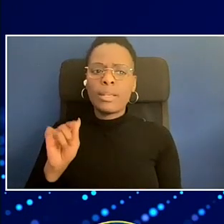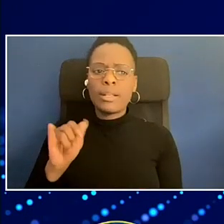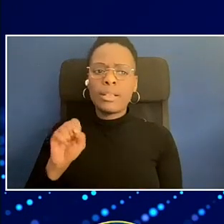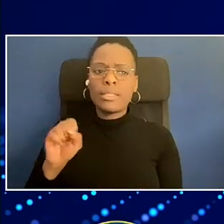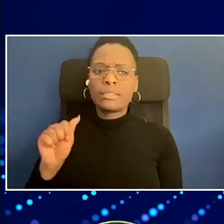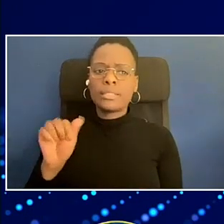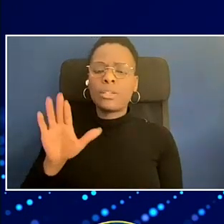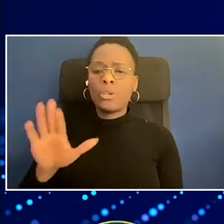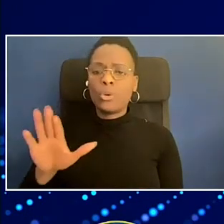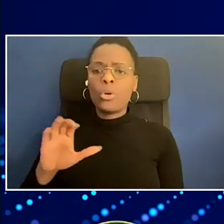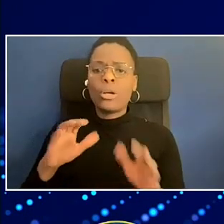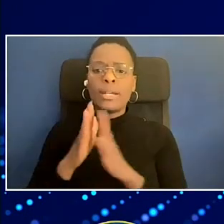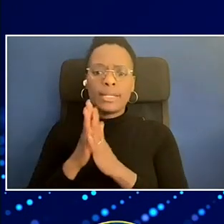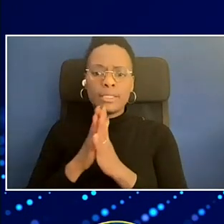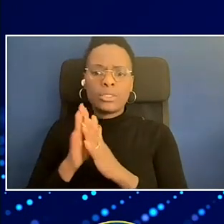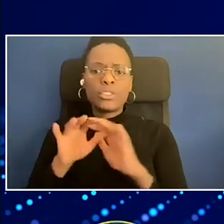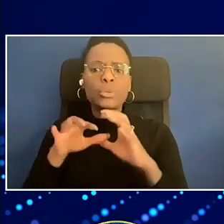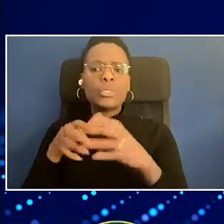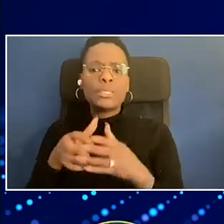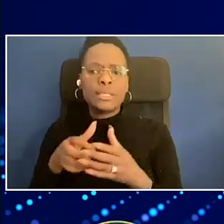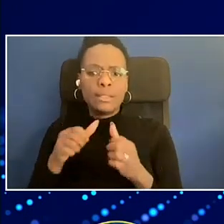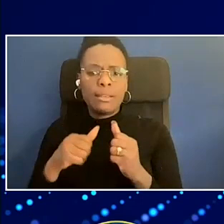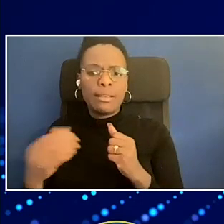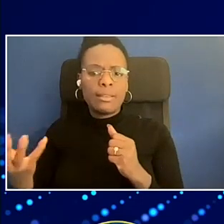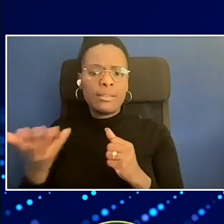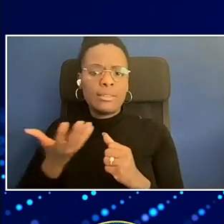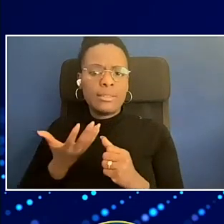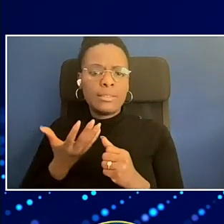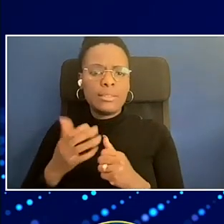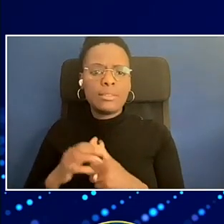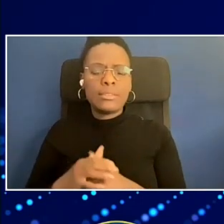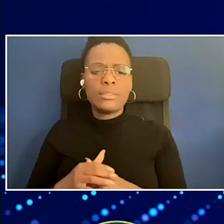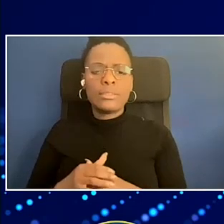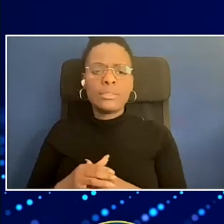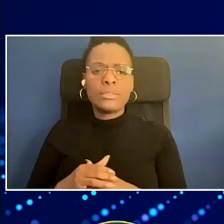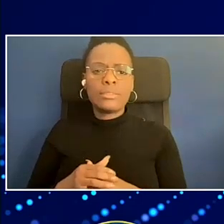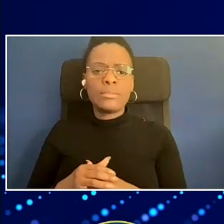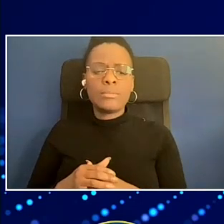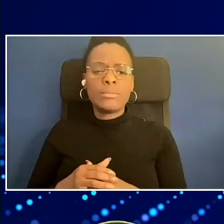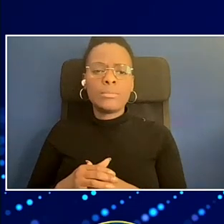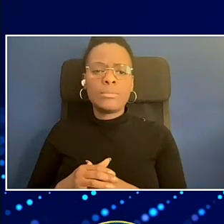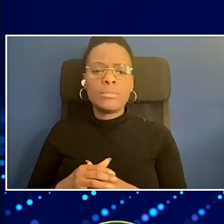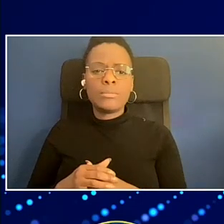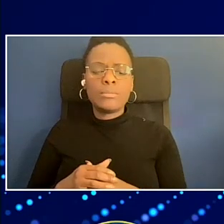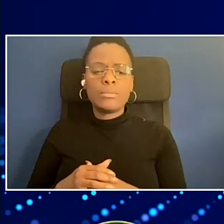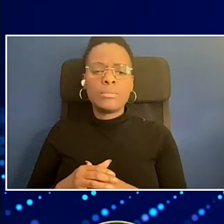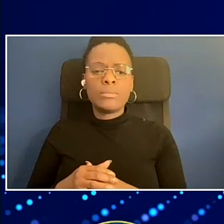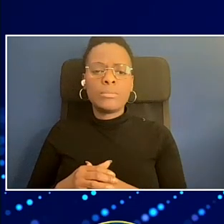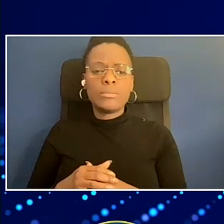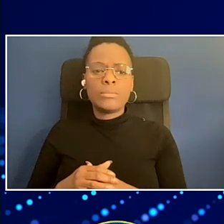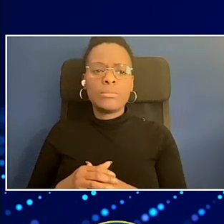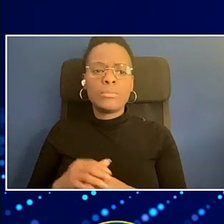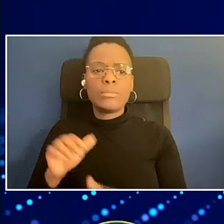me this. Is it- and different- this is different than when one professor has, you know. No, yes, we do that in the Pennsylvania